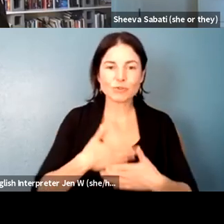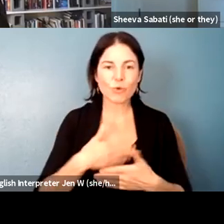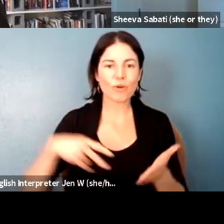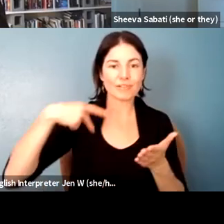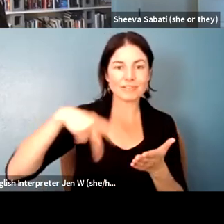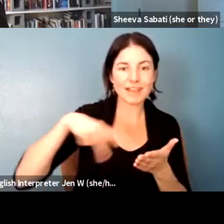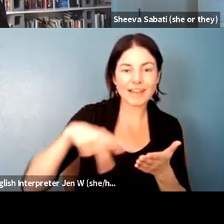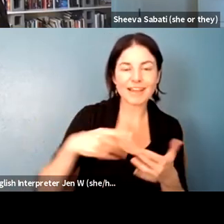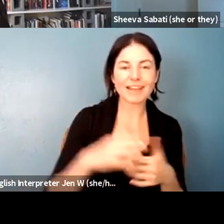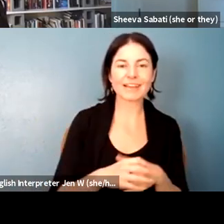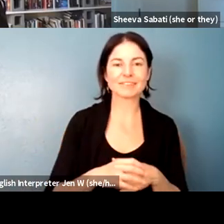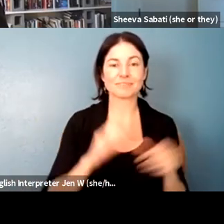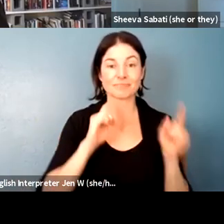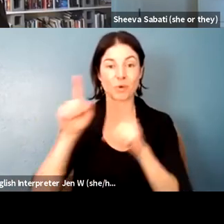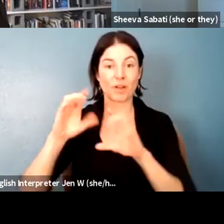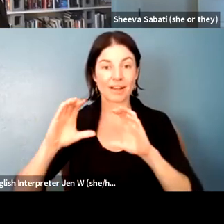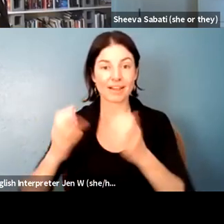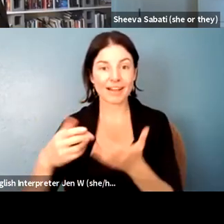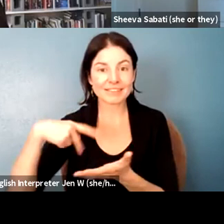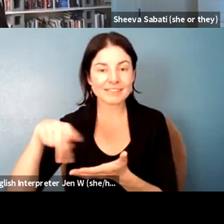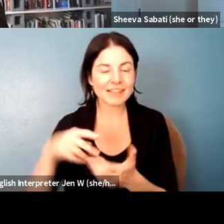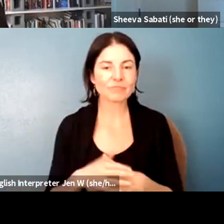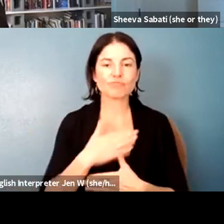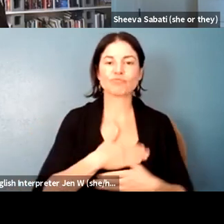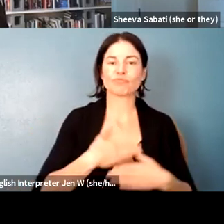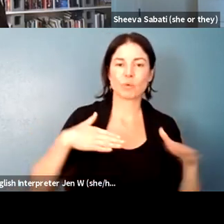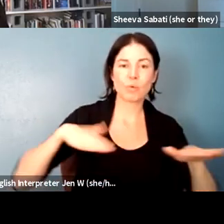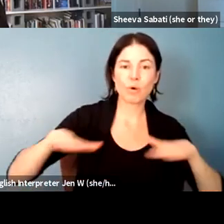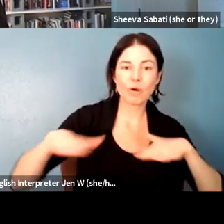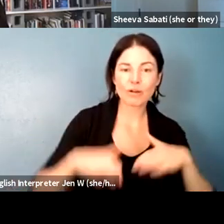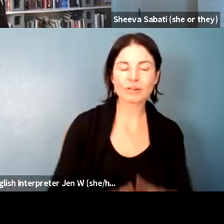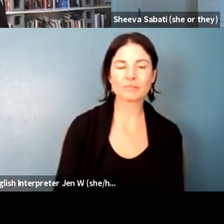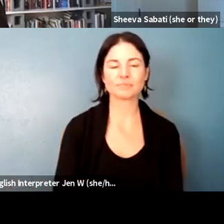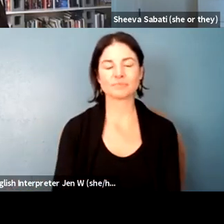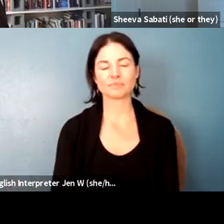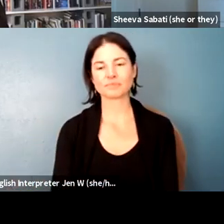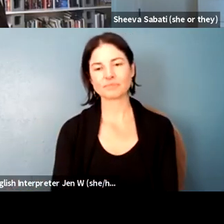going to dance class, I enjoy walks, and spending time with my